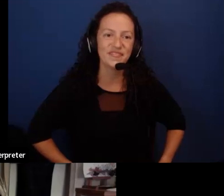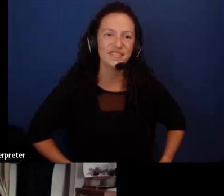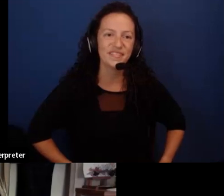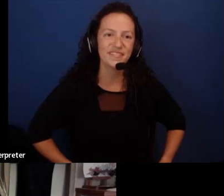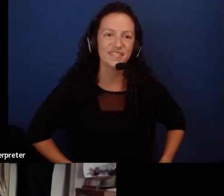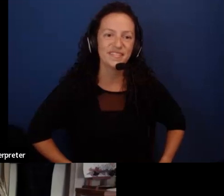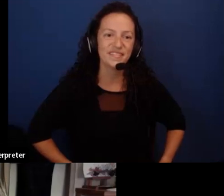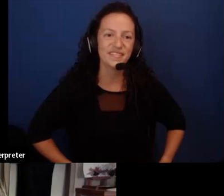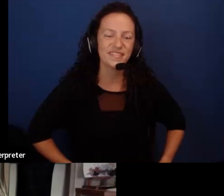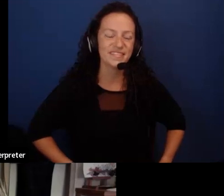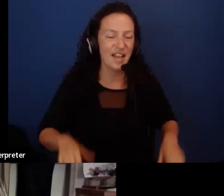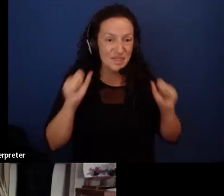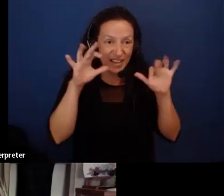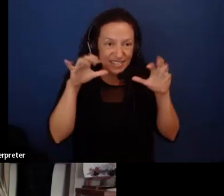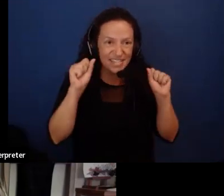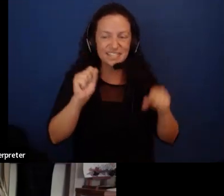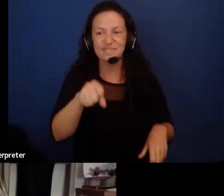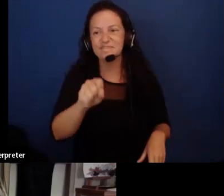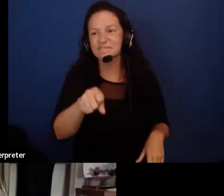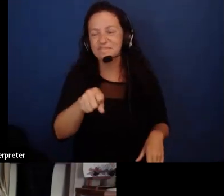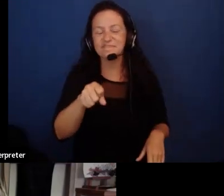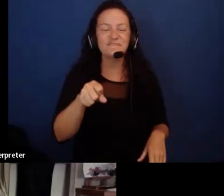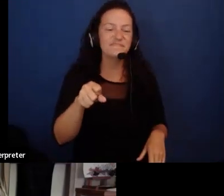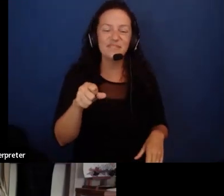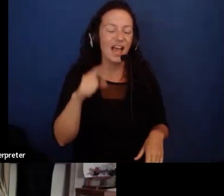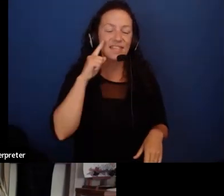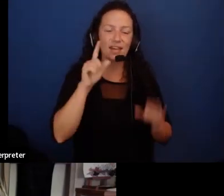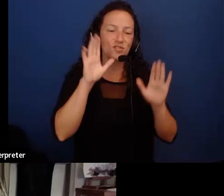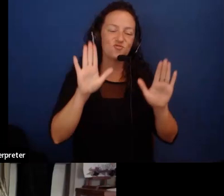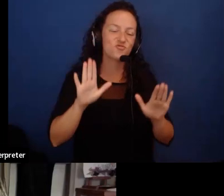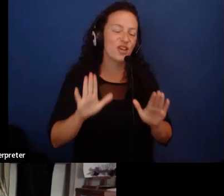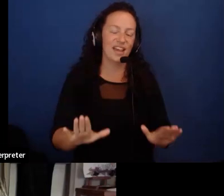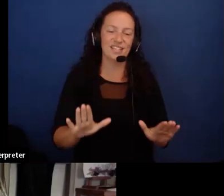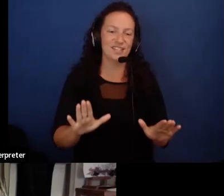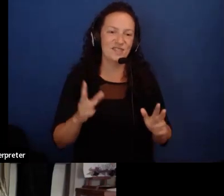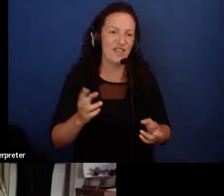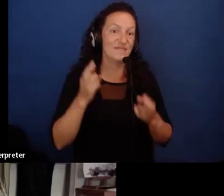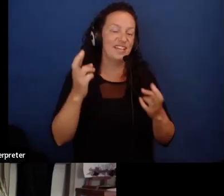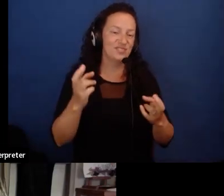Amazing. No, I think that's great. Recommendations that people could take away and especially